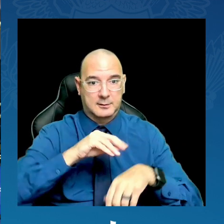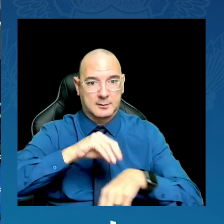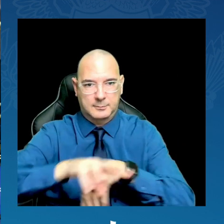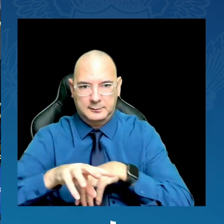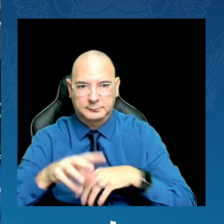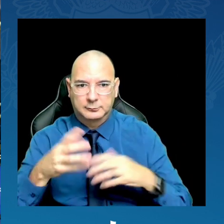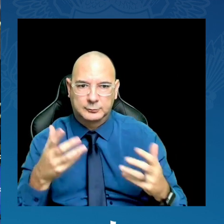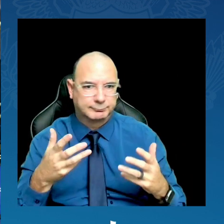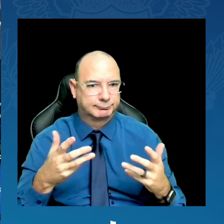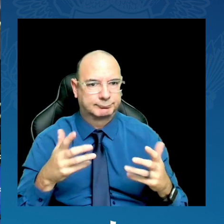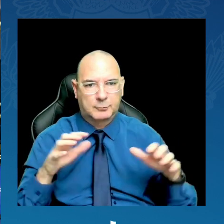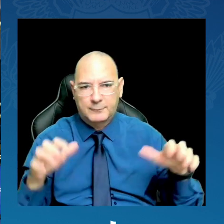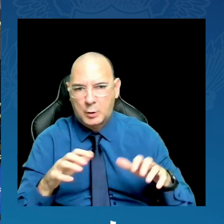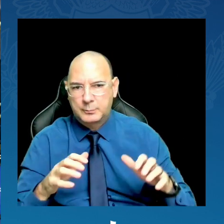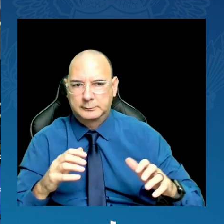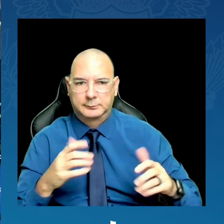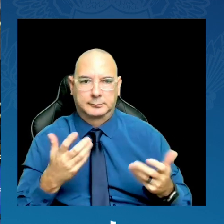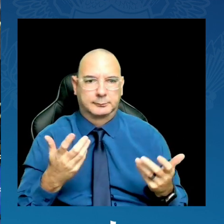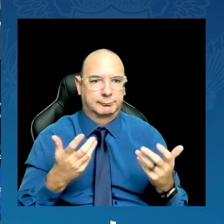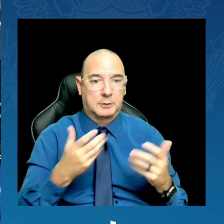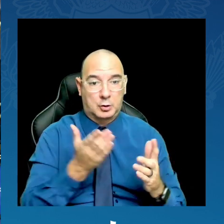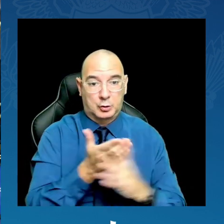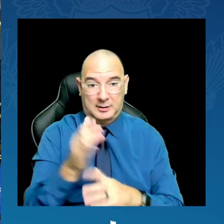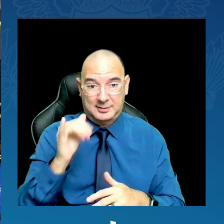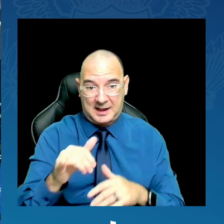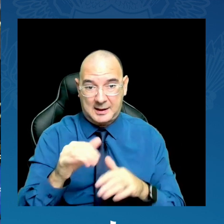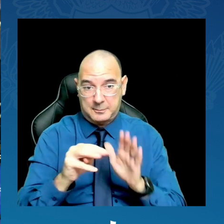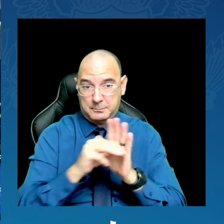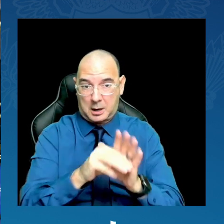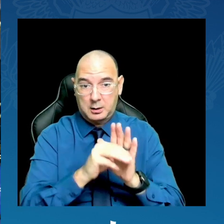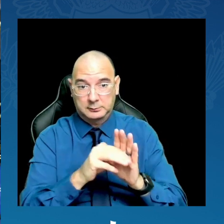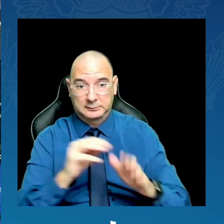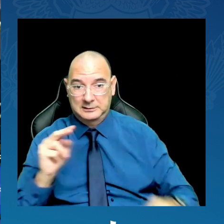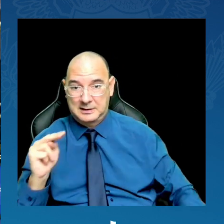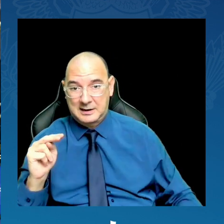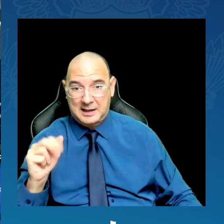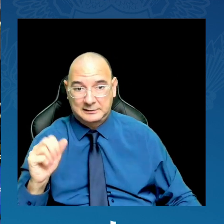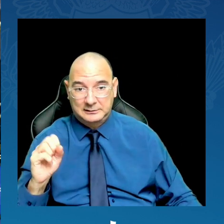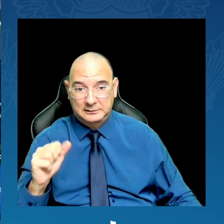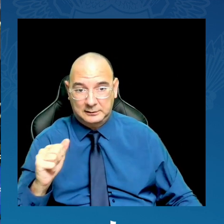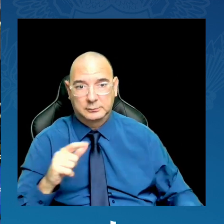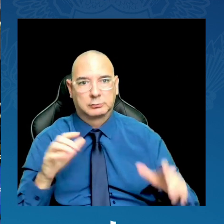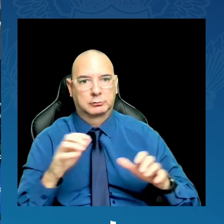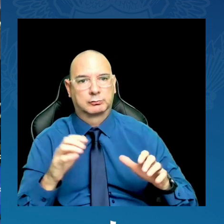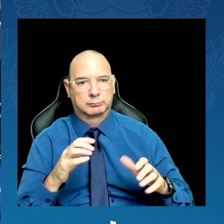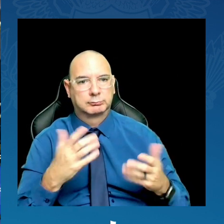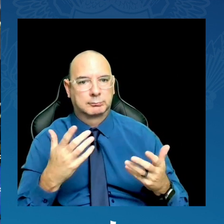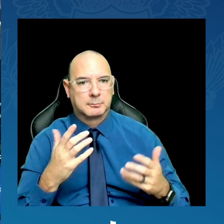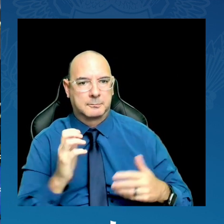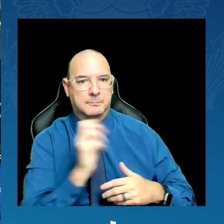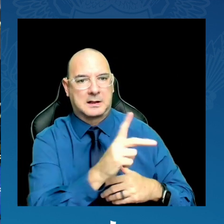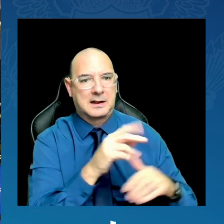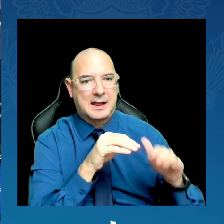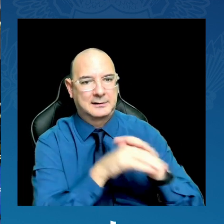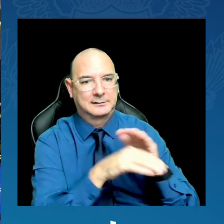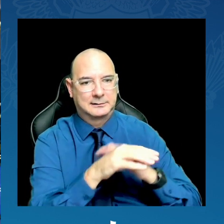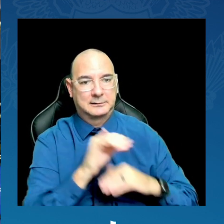NASA's has restored domestic access to the ISOs for 20 to $30 billion, less than a traditional approach would have cost,